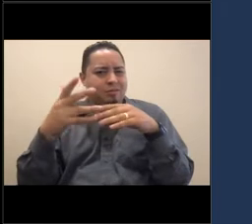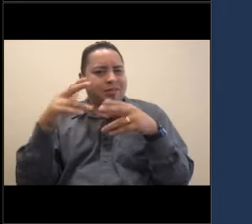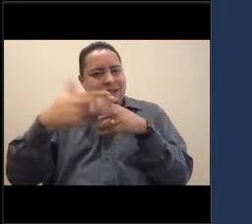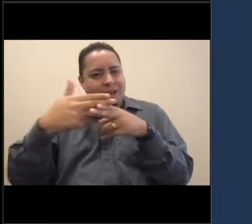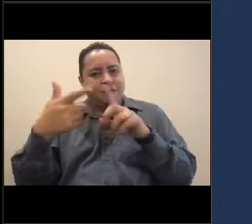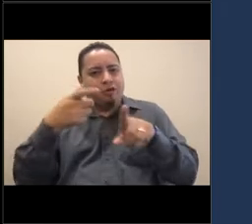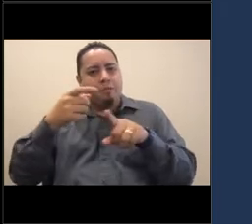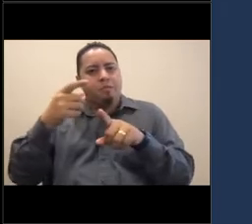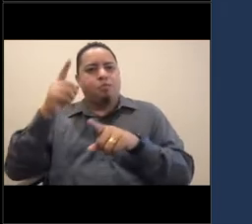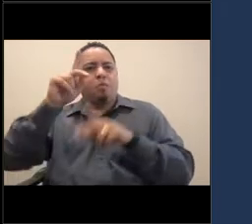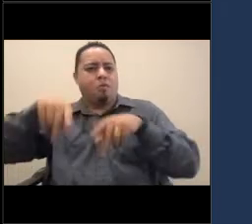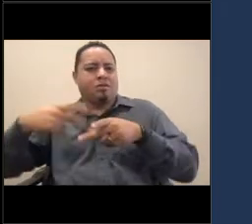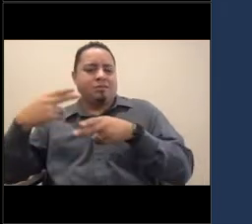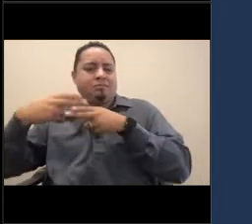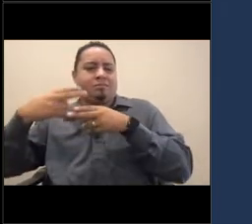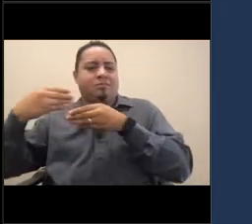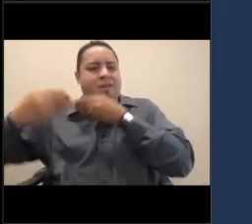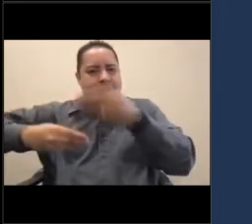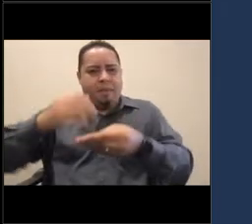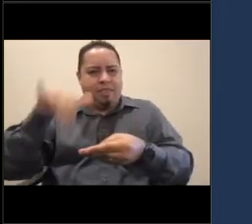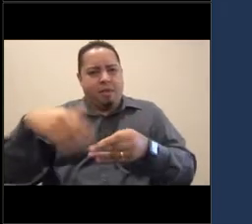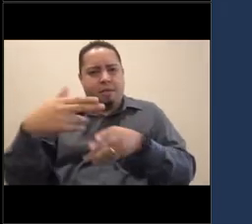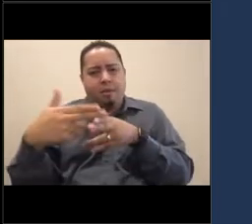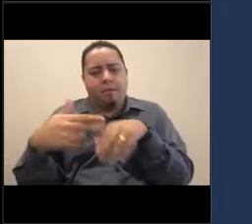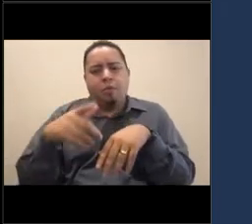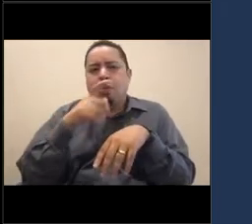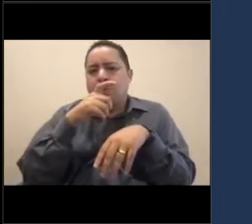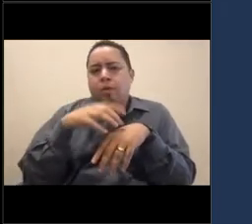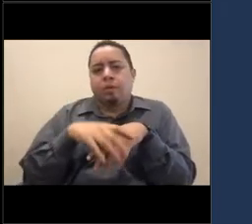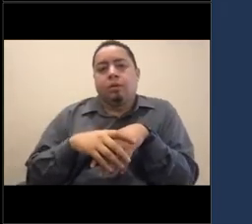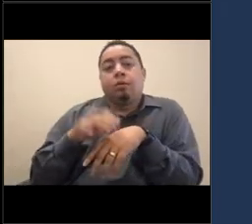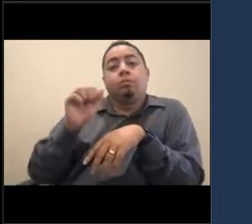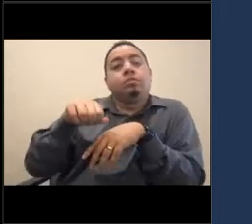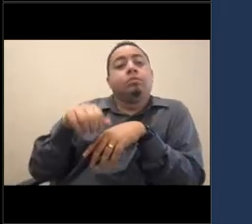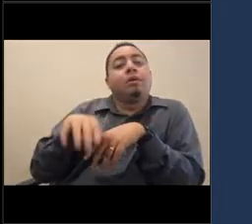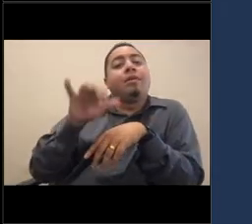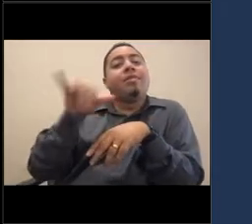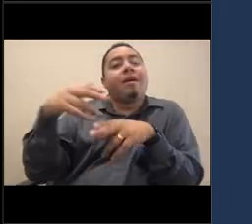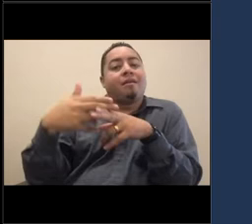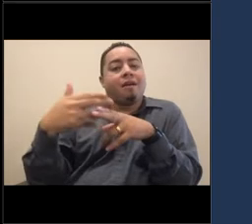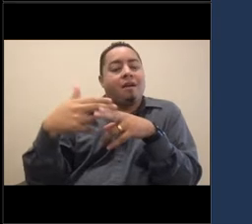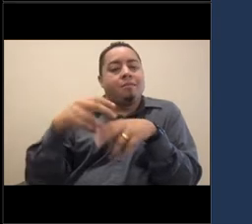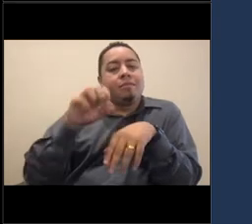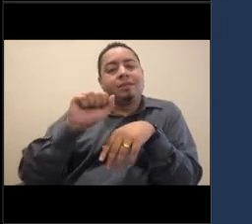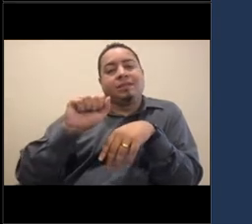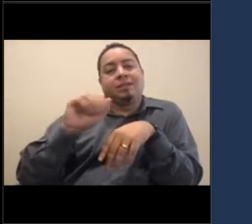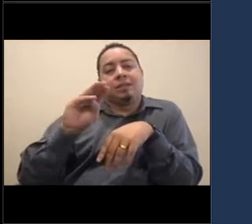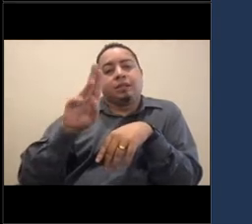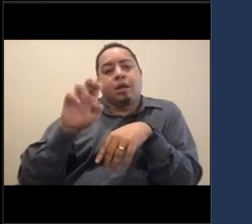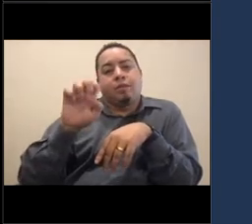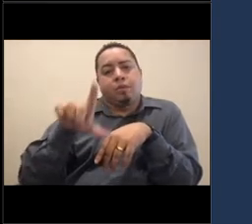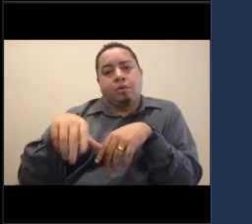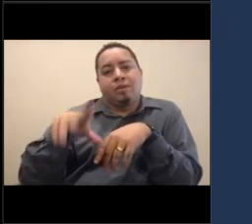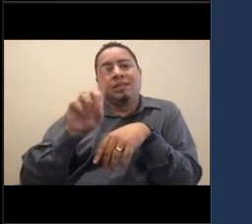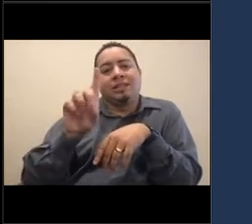Great question. It is named after Samuel de Champlain, who from Europe, was the first European